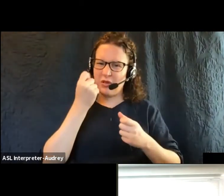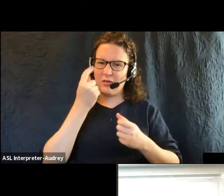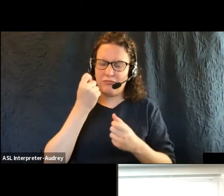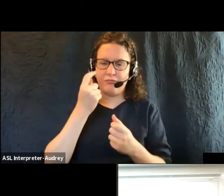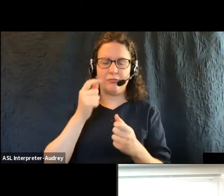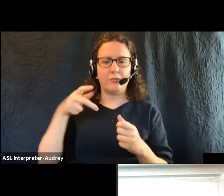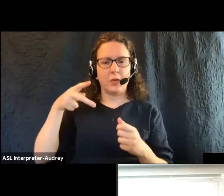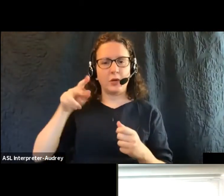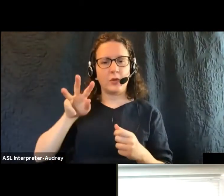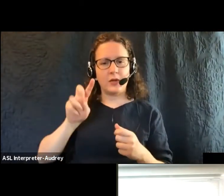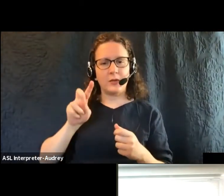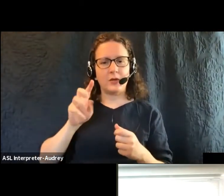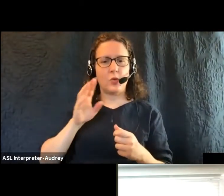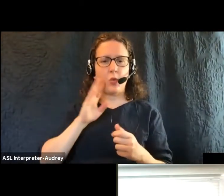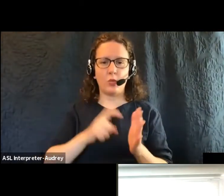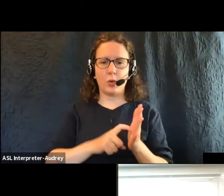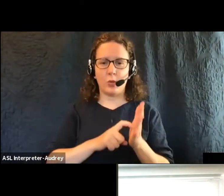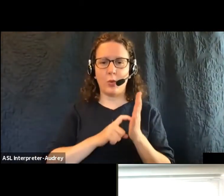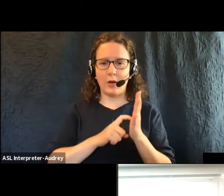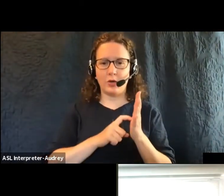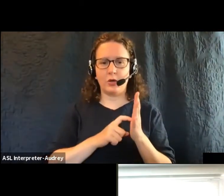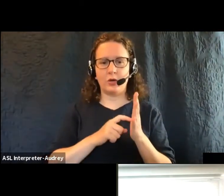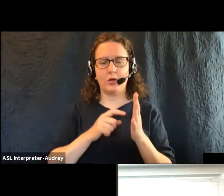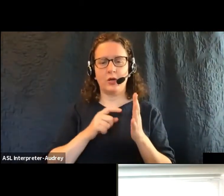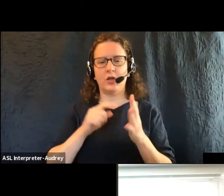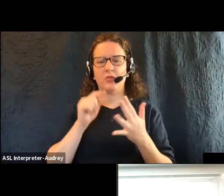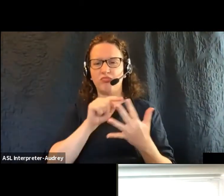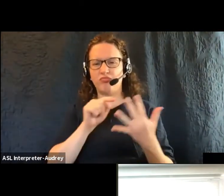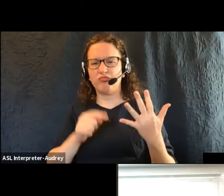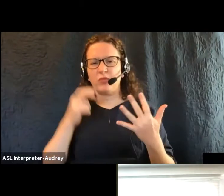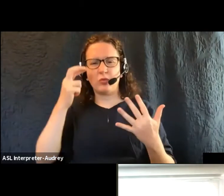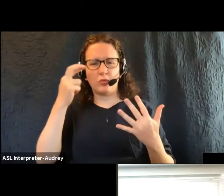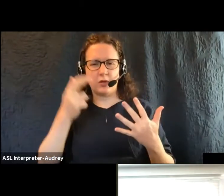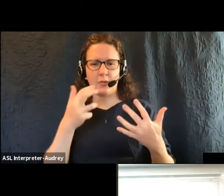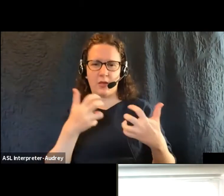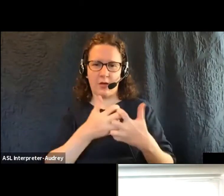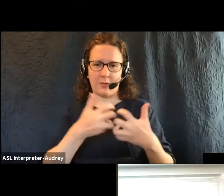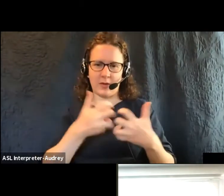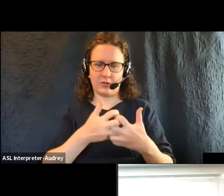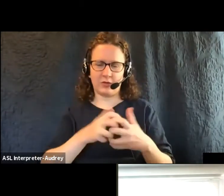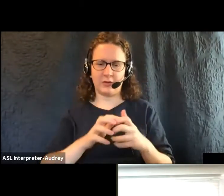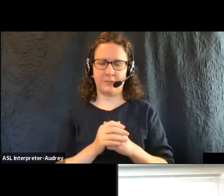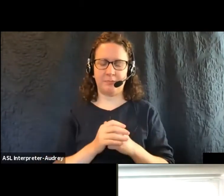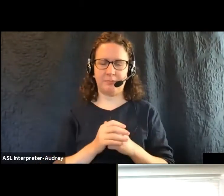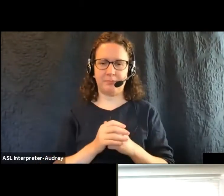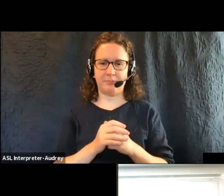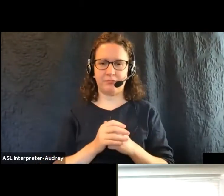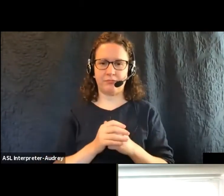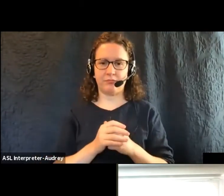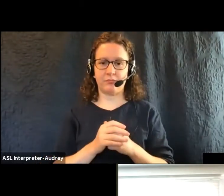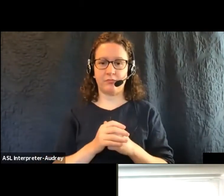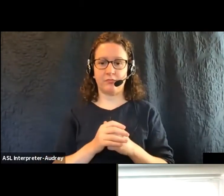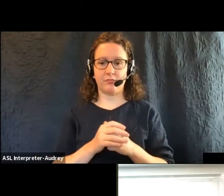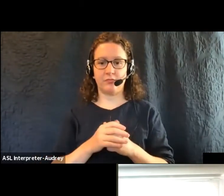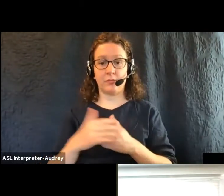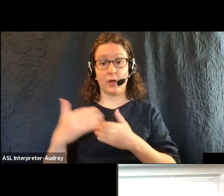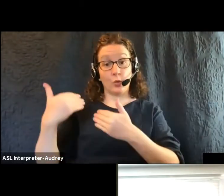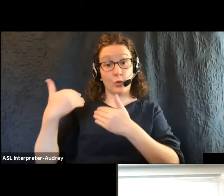would require certain reasonable accommodations, and it's the responsibility of the institution that